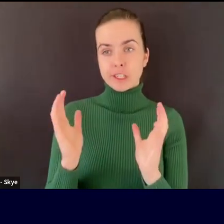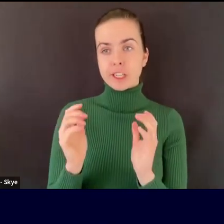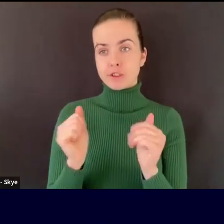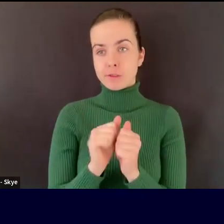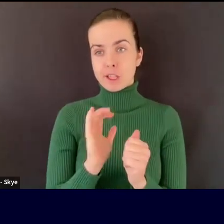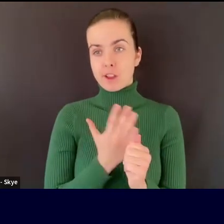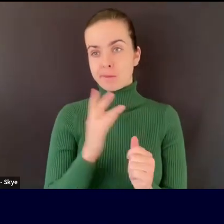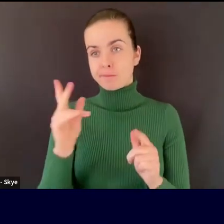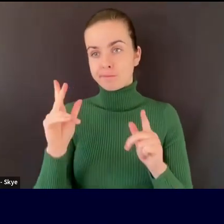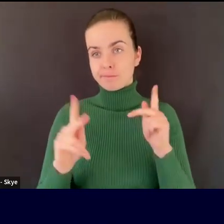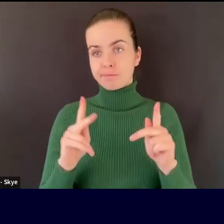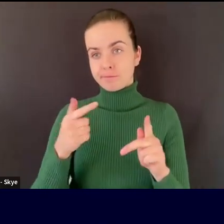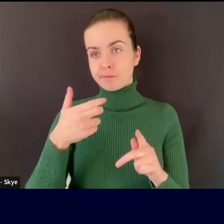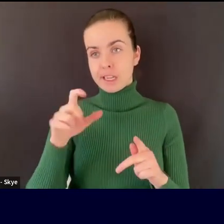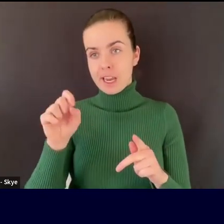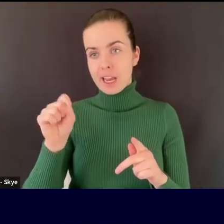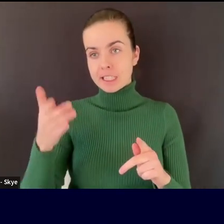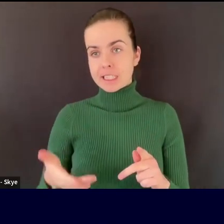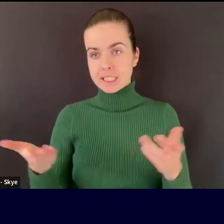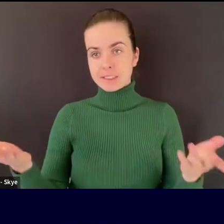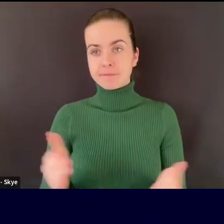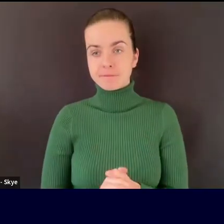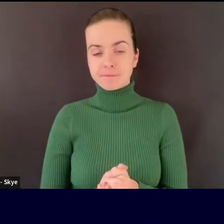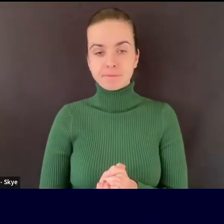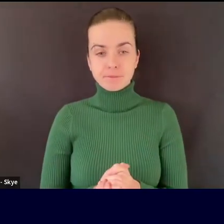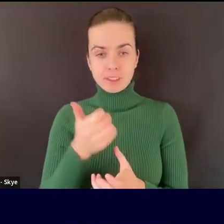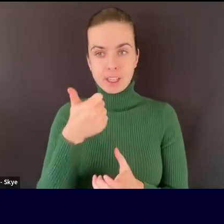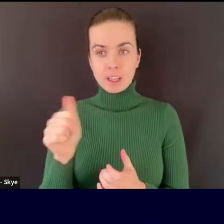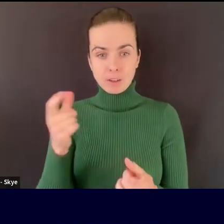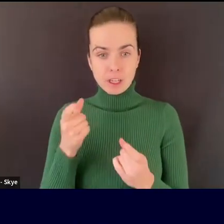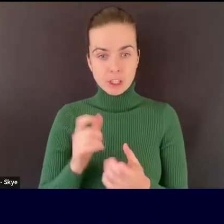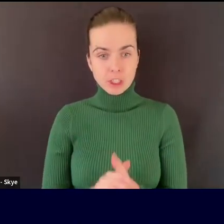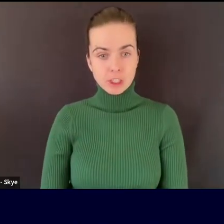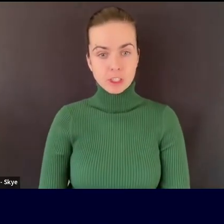So, anybody have any questions?